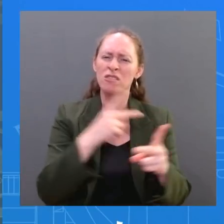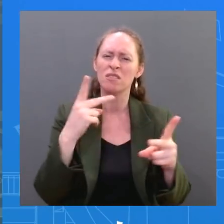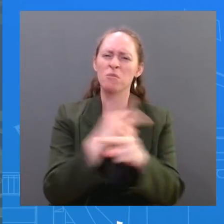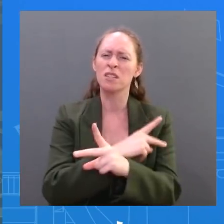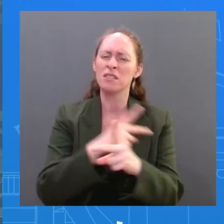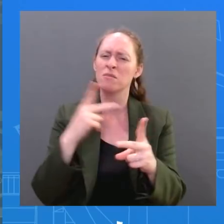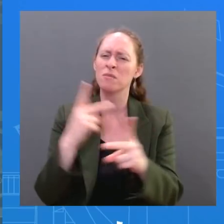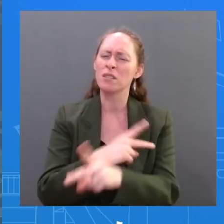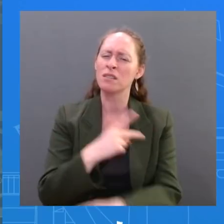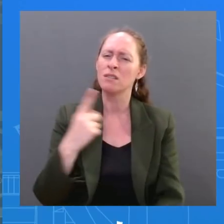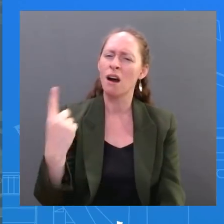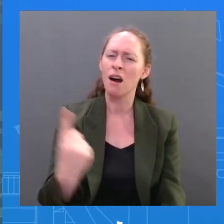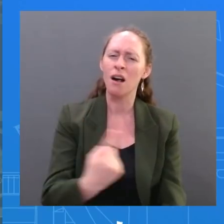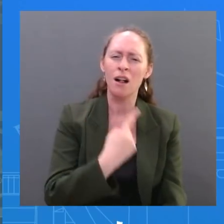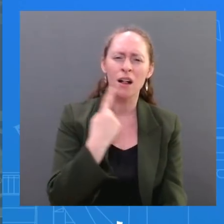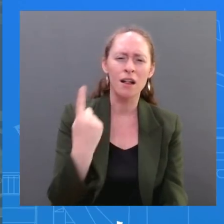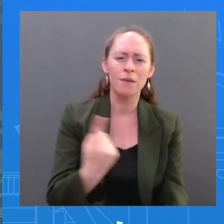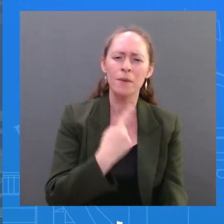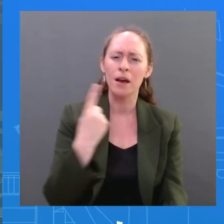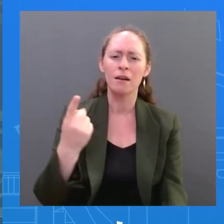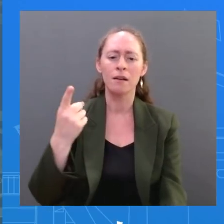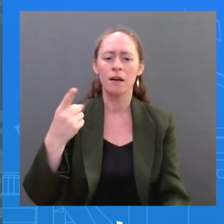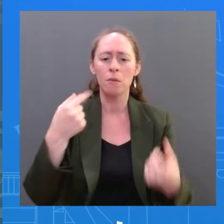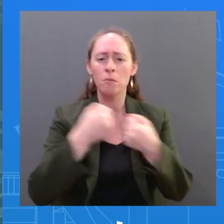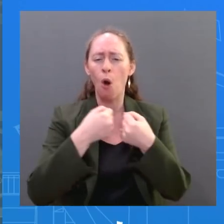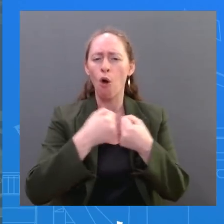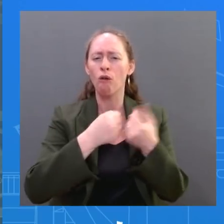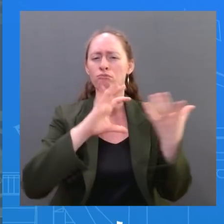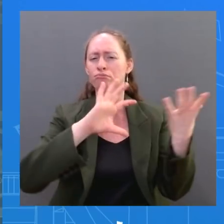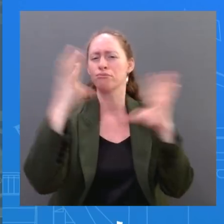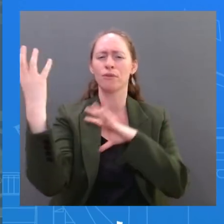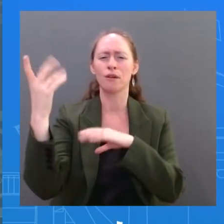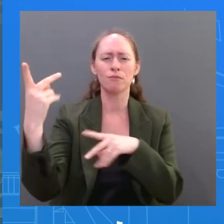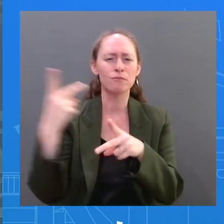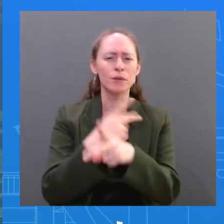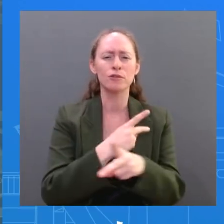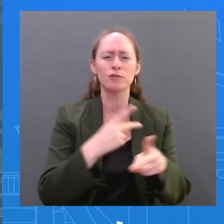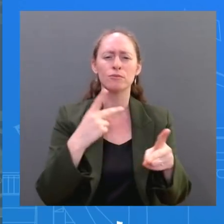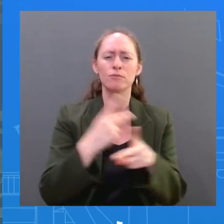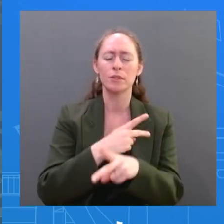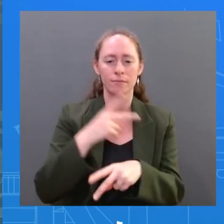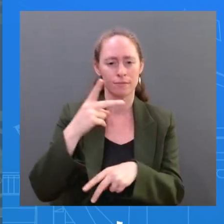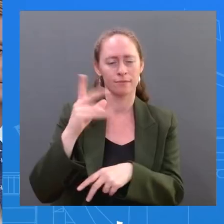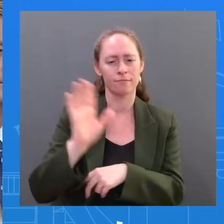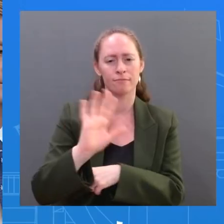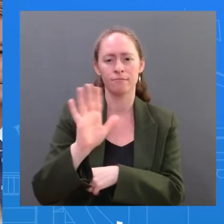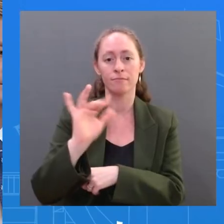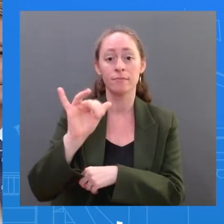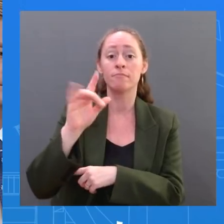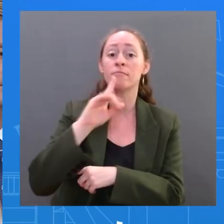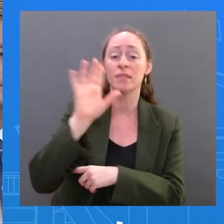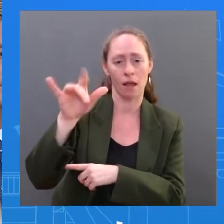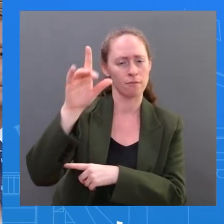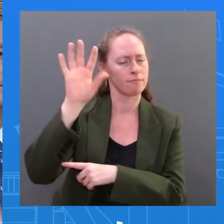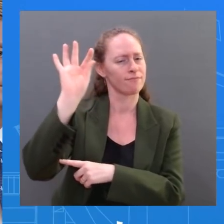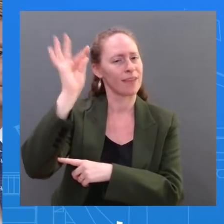But again, this is an -- immigration enfortment [sic] enforcement is a federal authority. The Press: TPS for Venezuelans is up